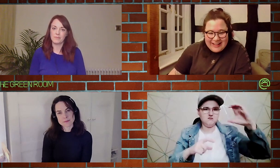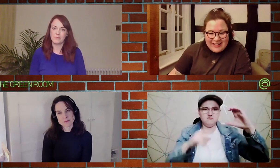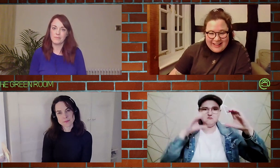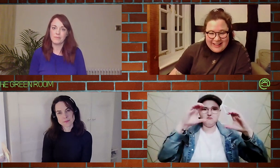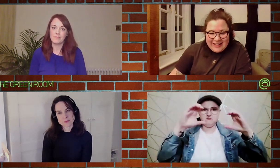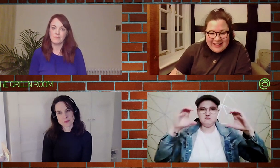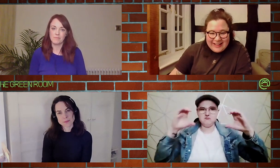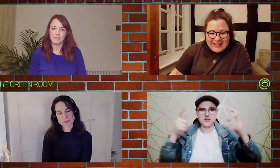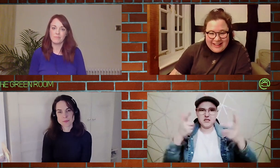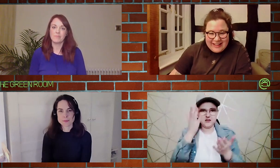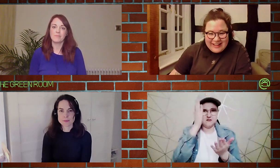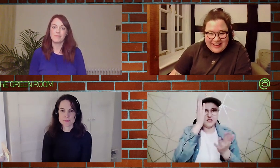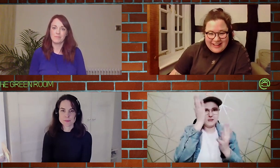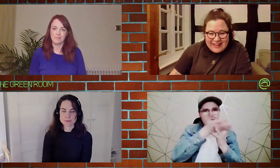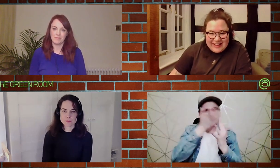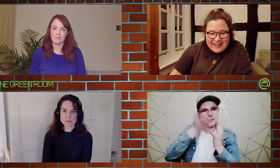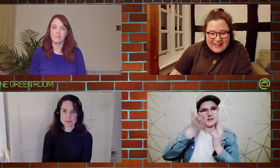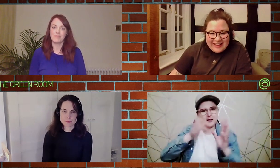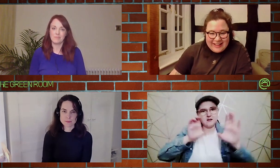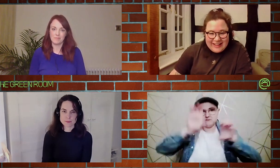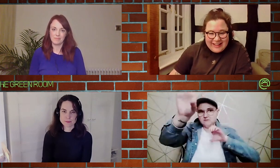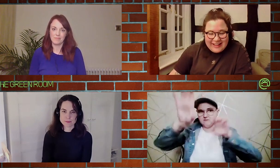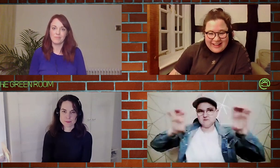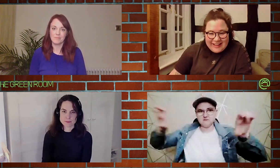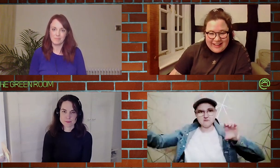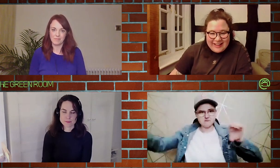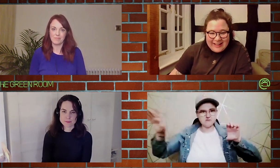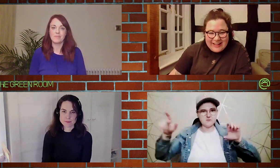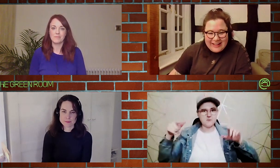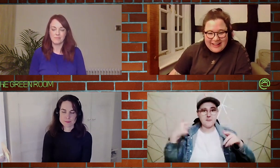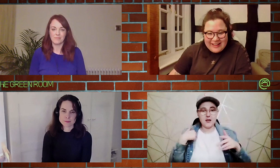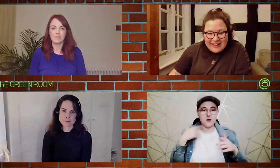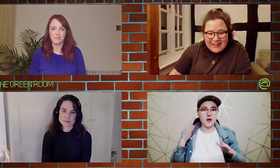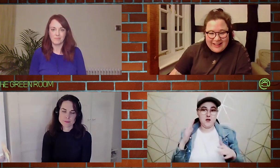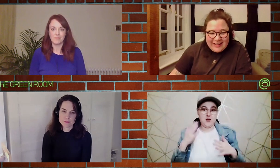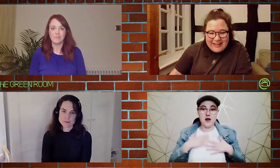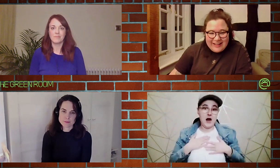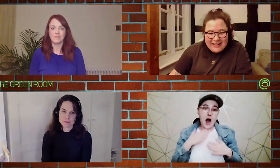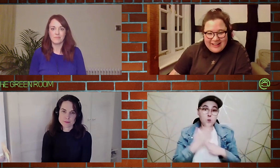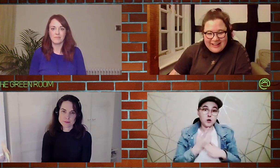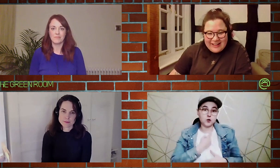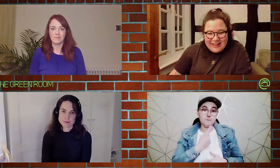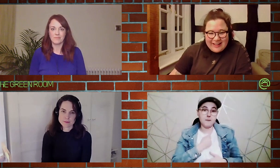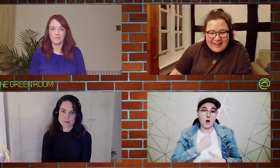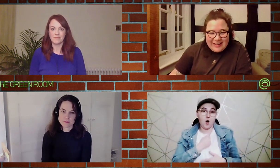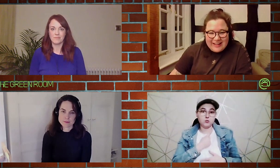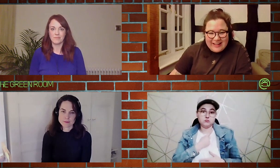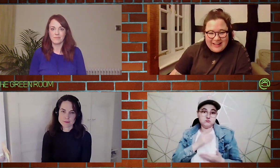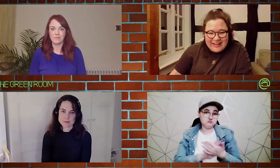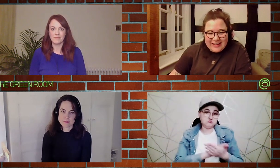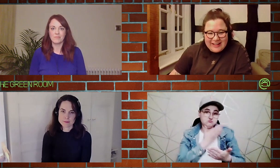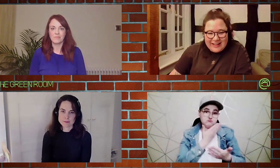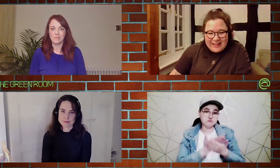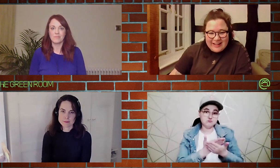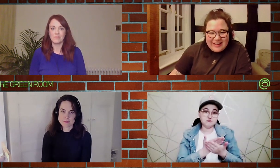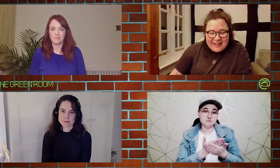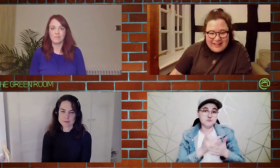one verse and then the verses were split into odd little sections and I thought well